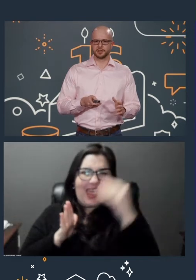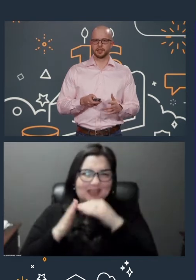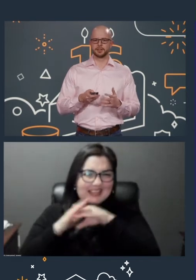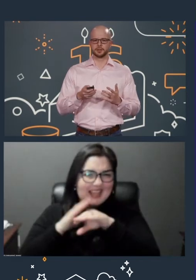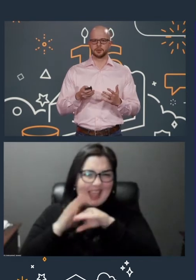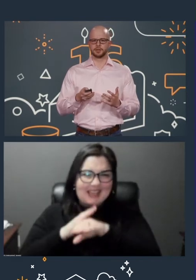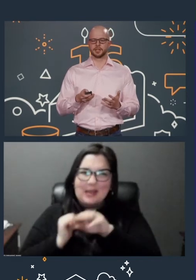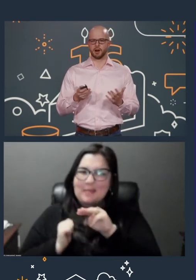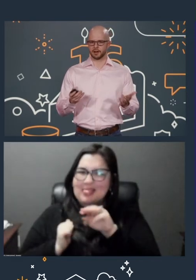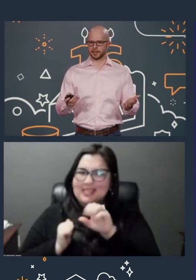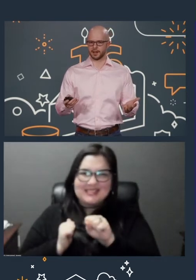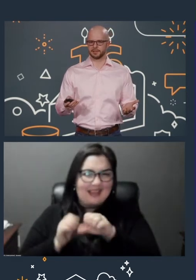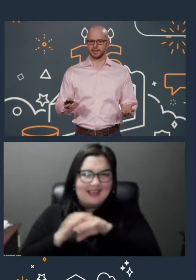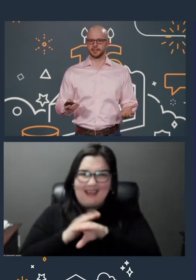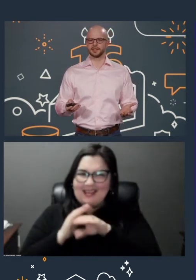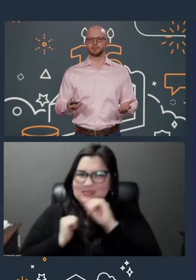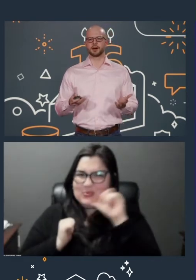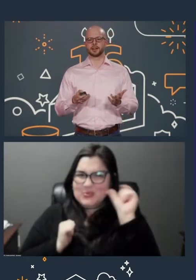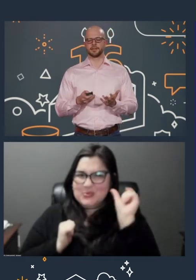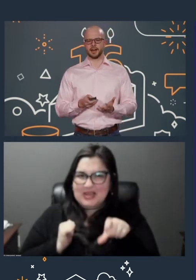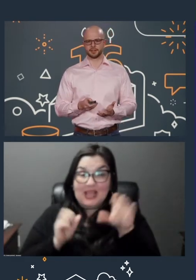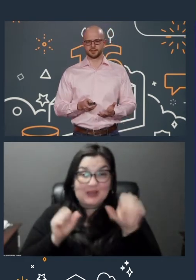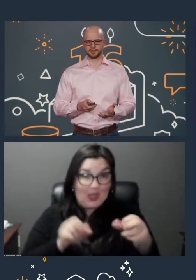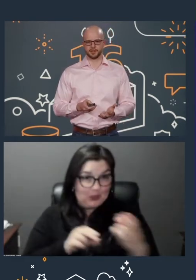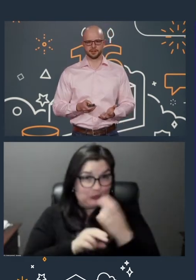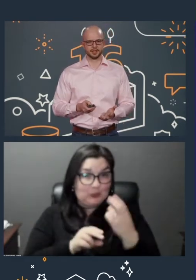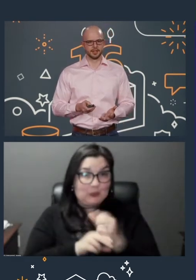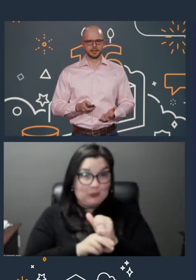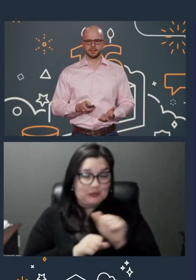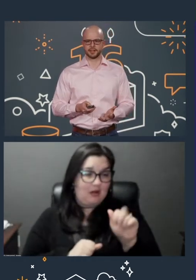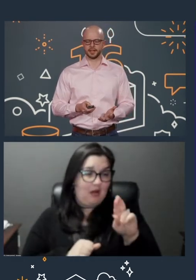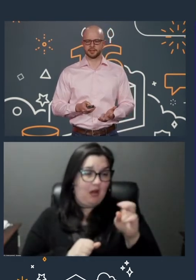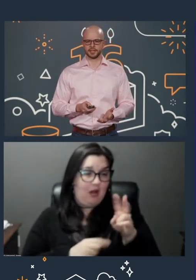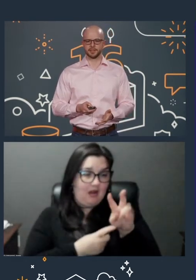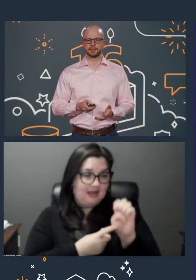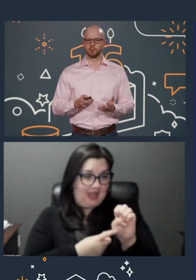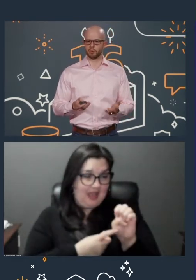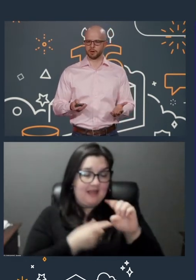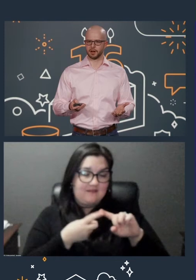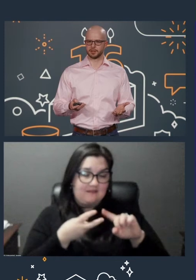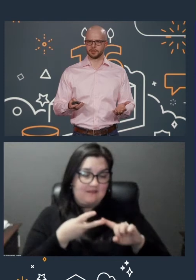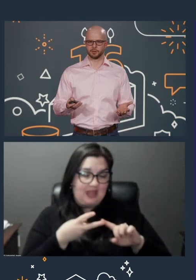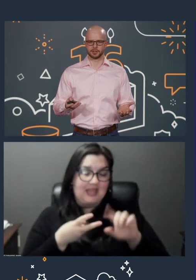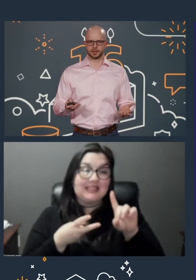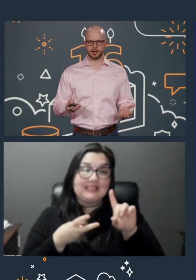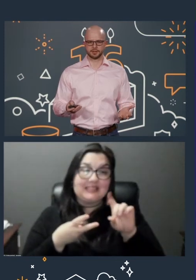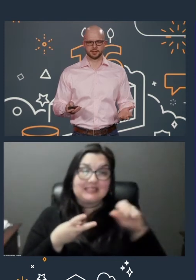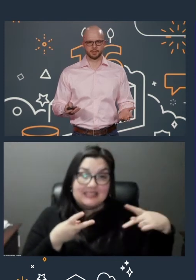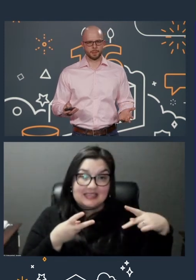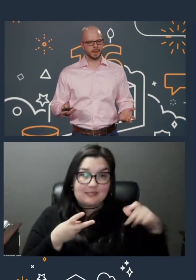you can even use the archive and Deep Archive access tiers to save even more on your storage costs.